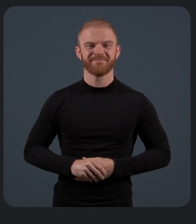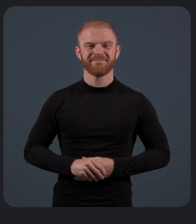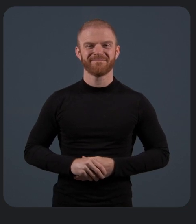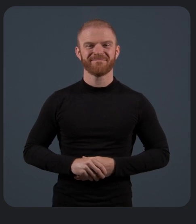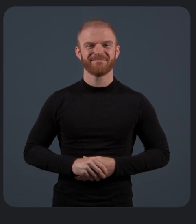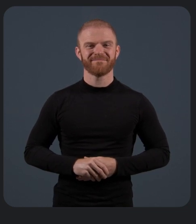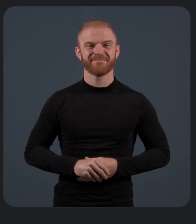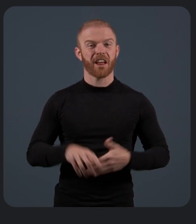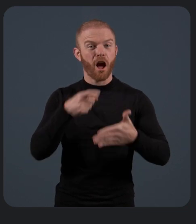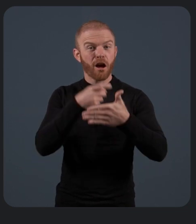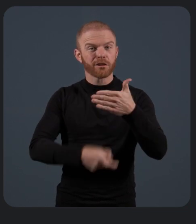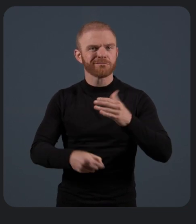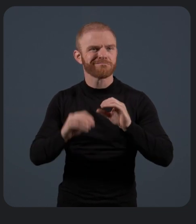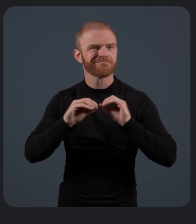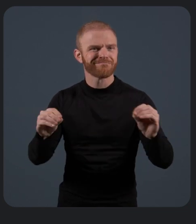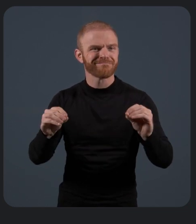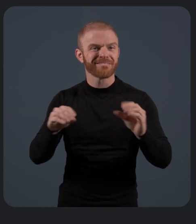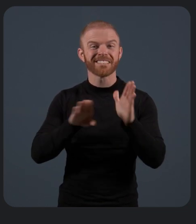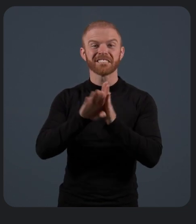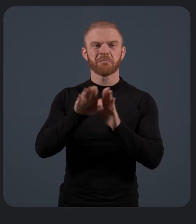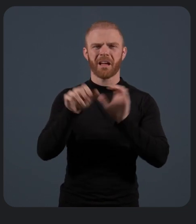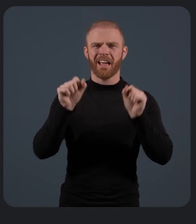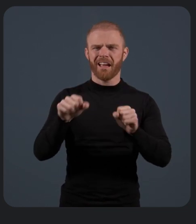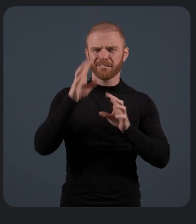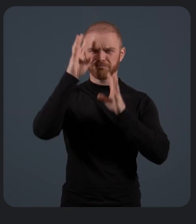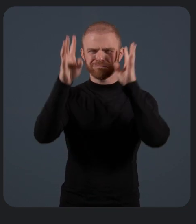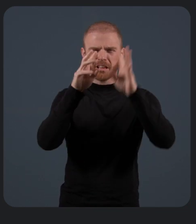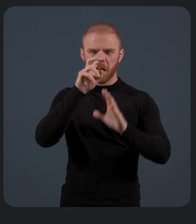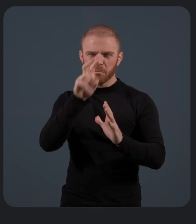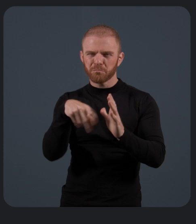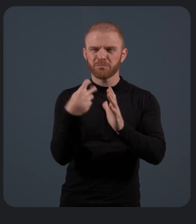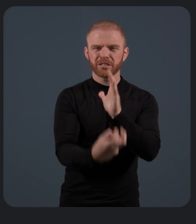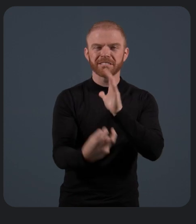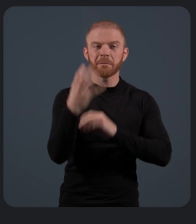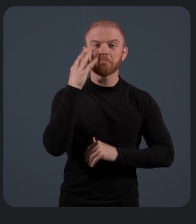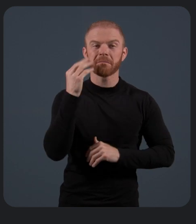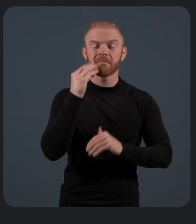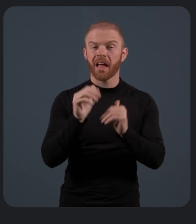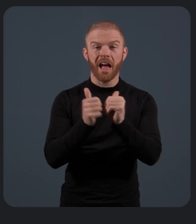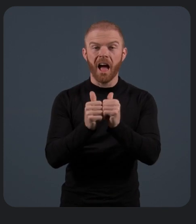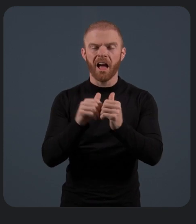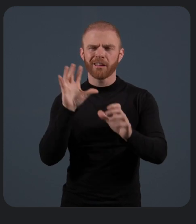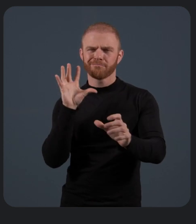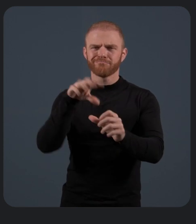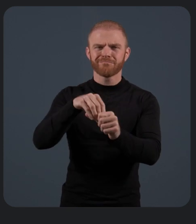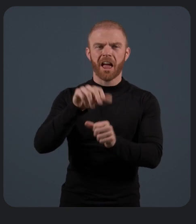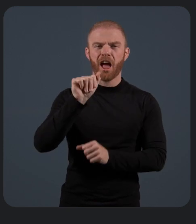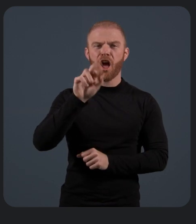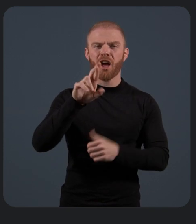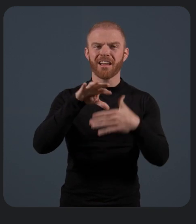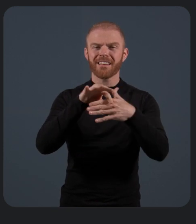At no cost, developers can easily create immersive experiences by placing AR content